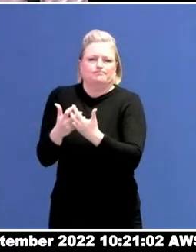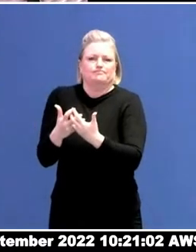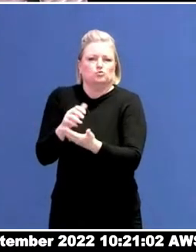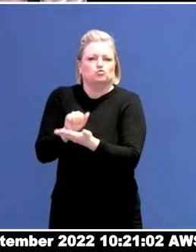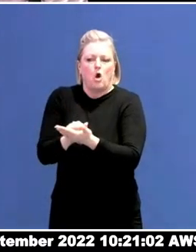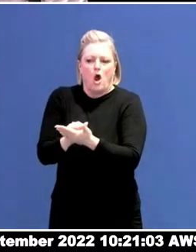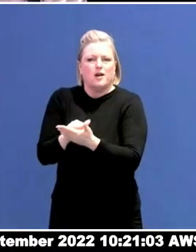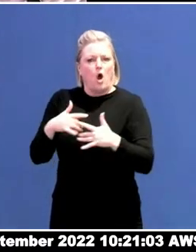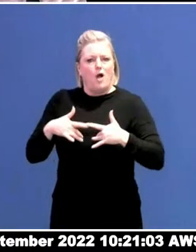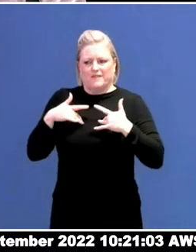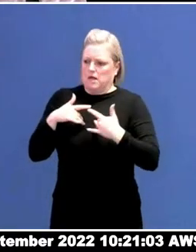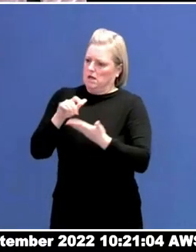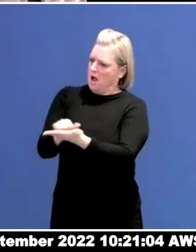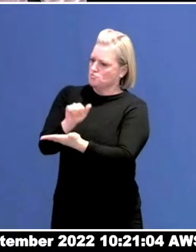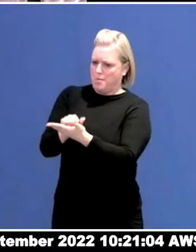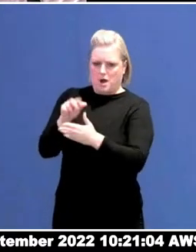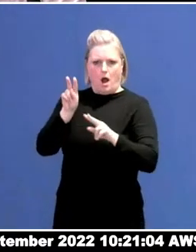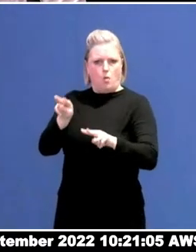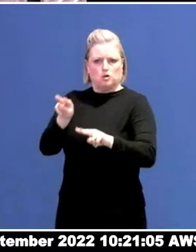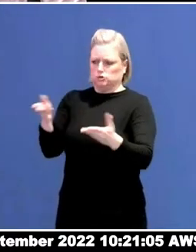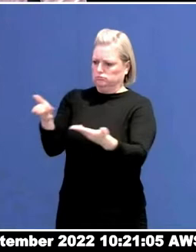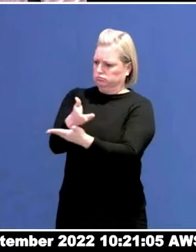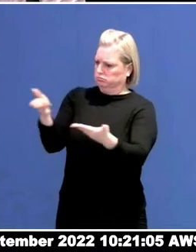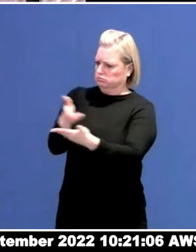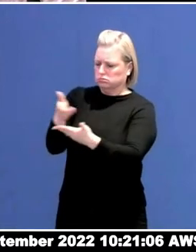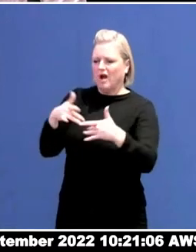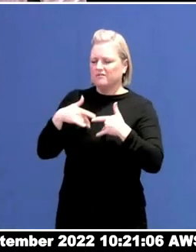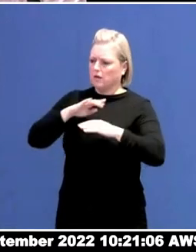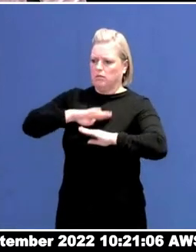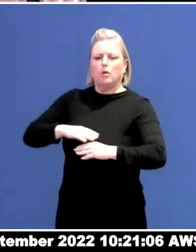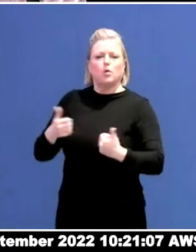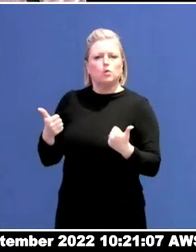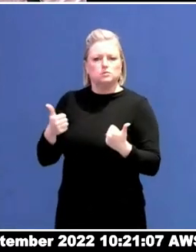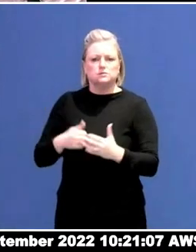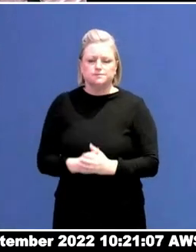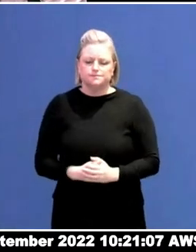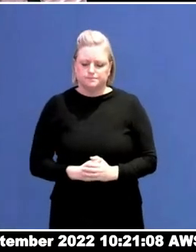appropriate, yes, for someone who had these disabilities. COMMISSIONER McEWIN: Thank you.